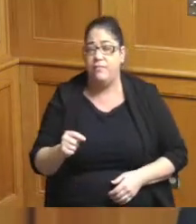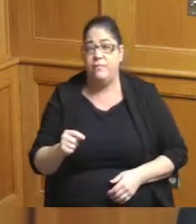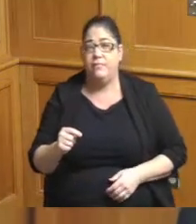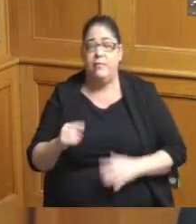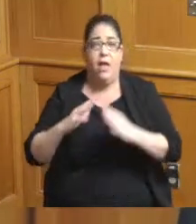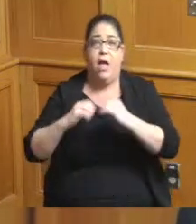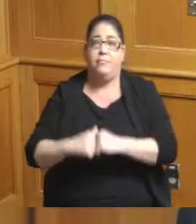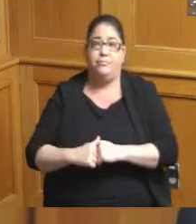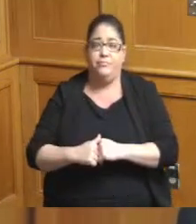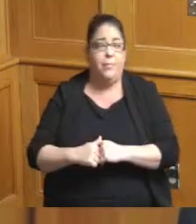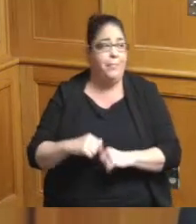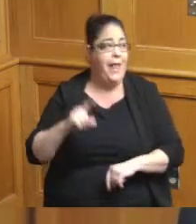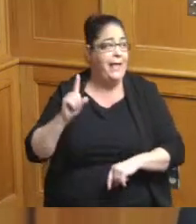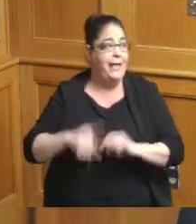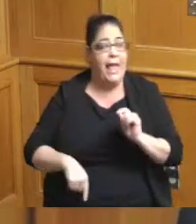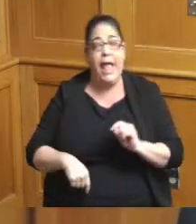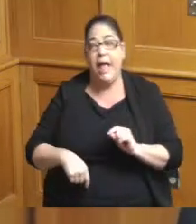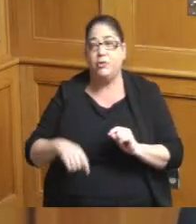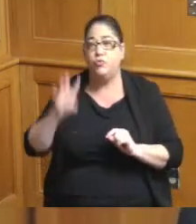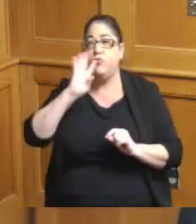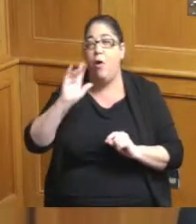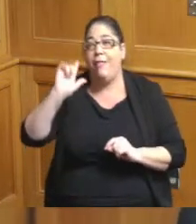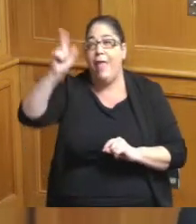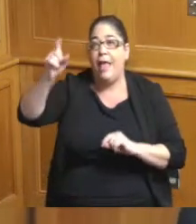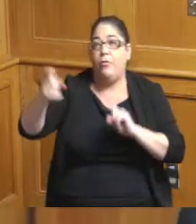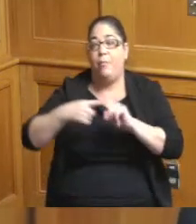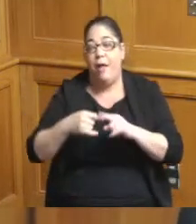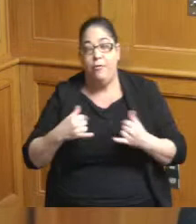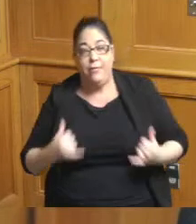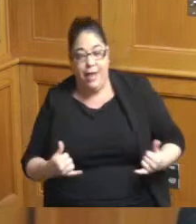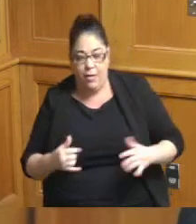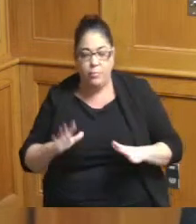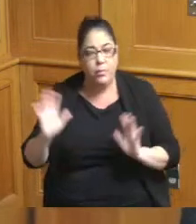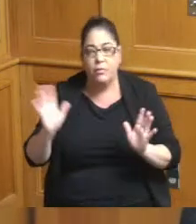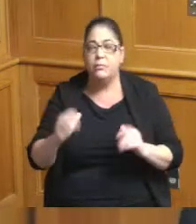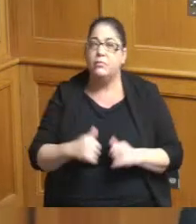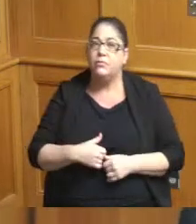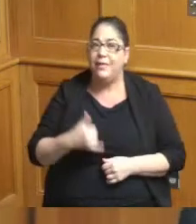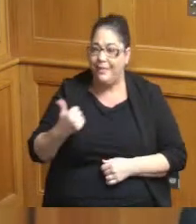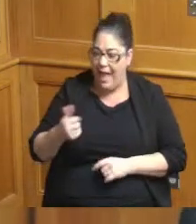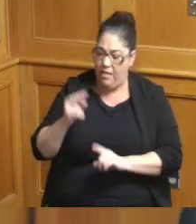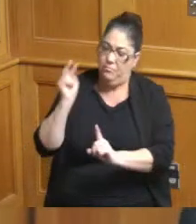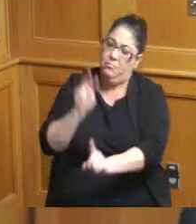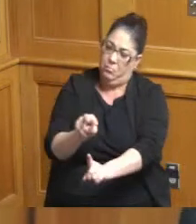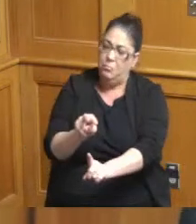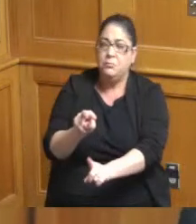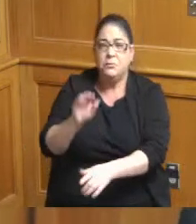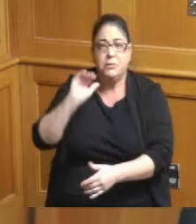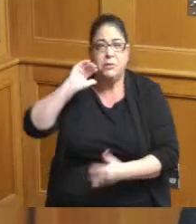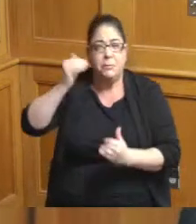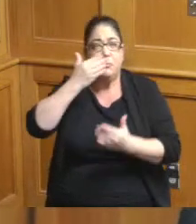of quarterback at this point but you know from my vantage point that was a good decision it